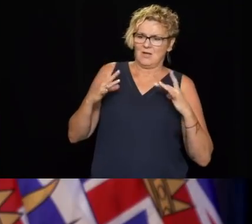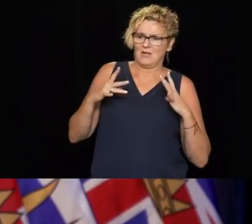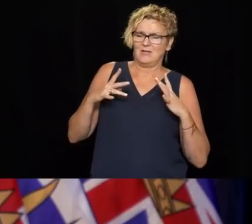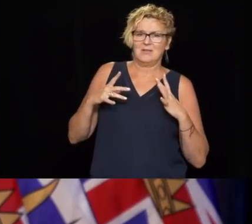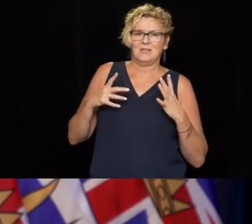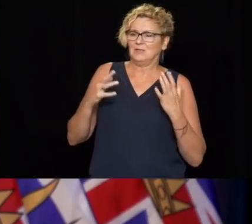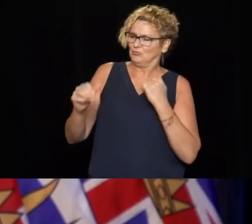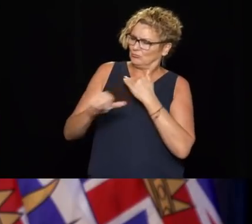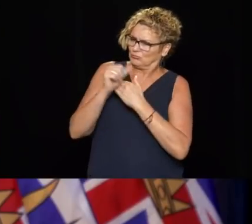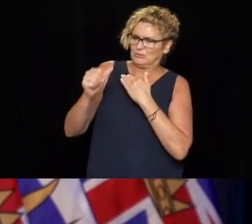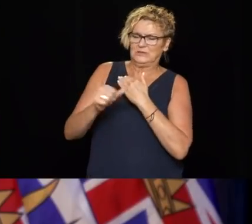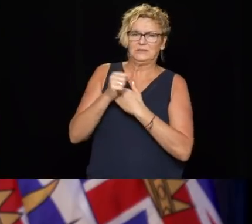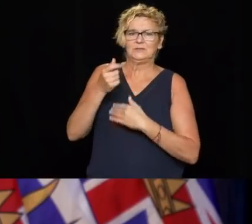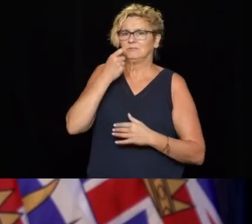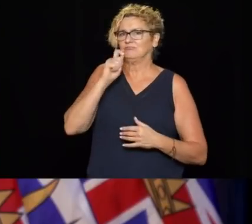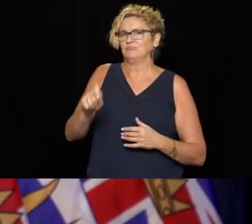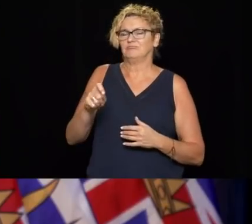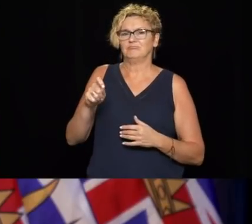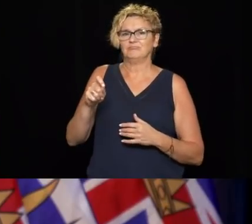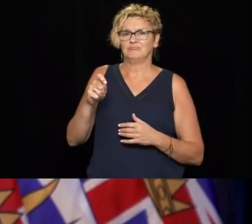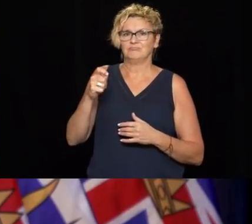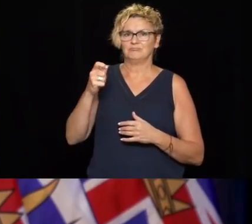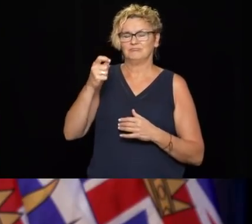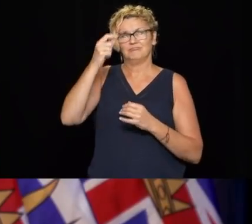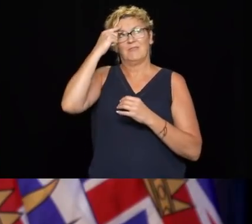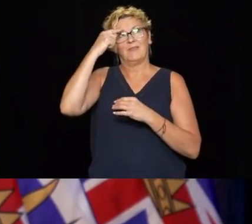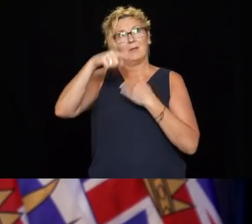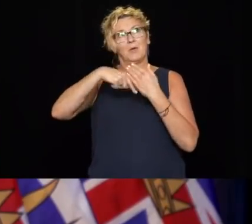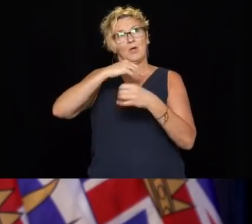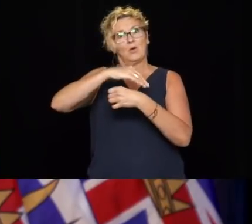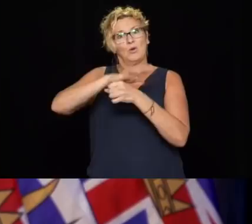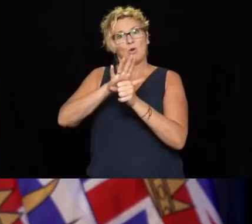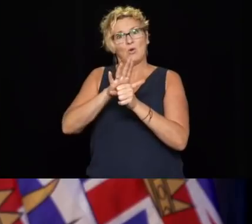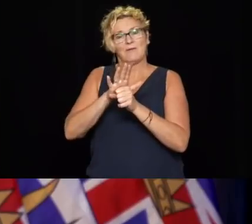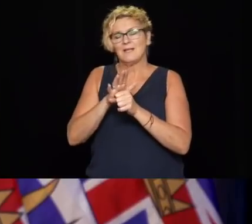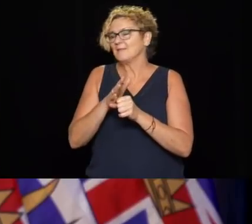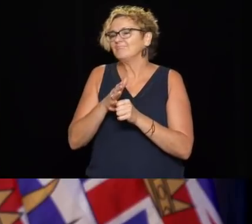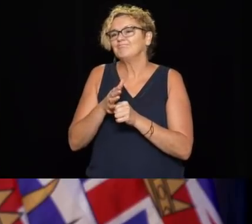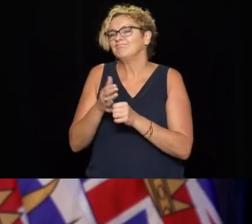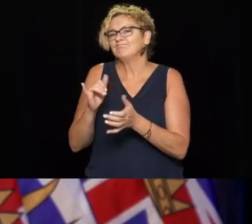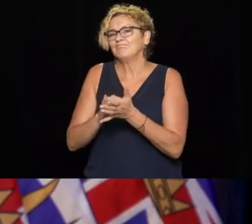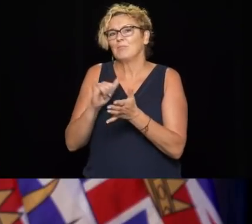in the nature of the facilities that we were talking about, they are inherently risky in this time of a